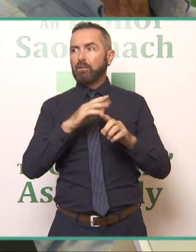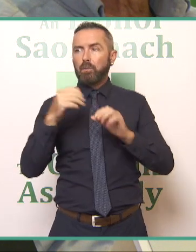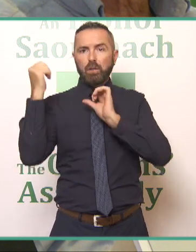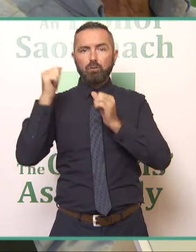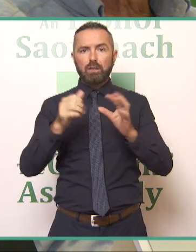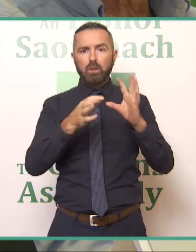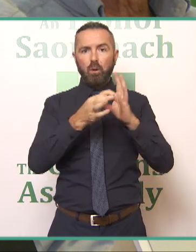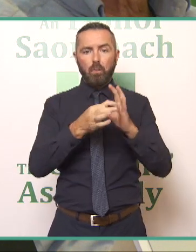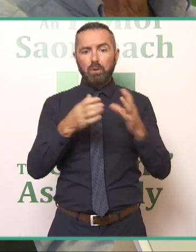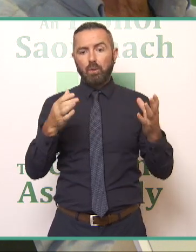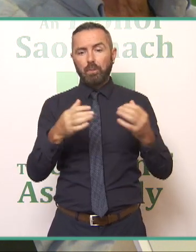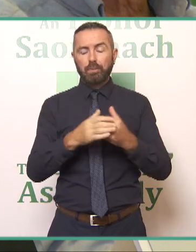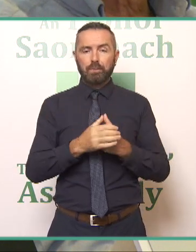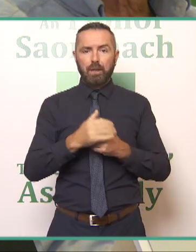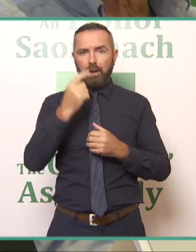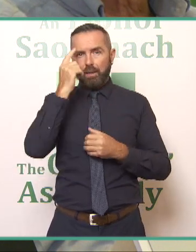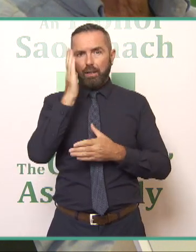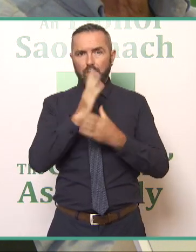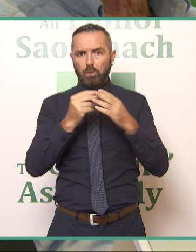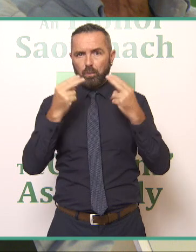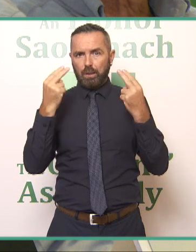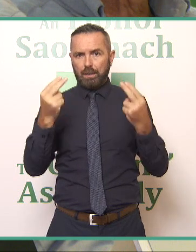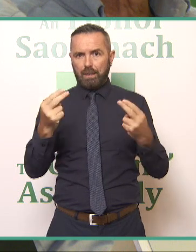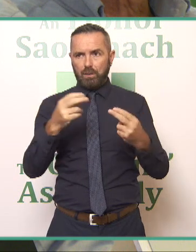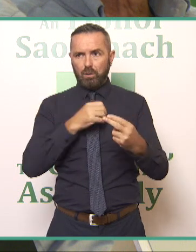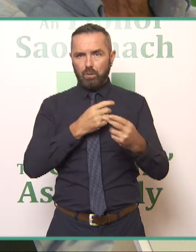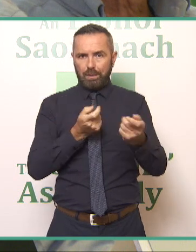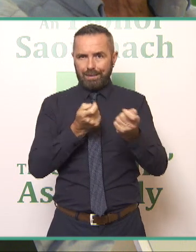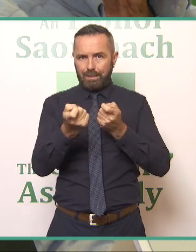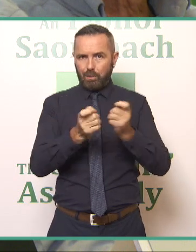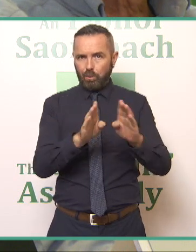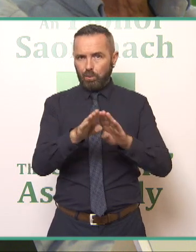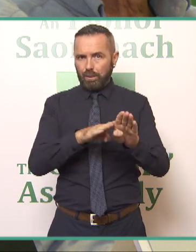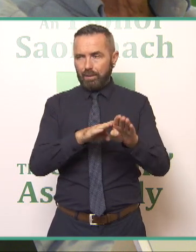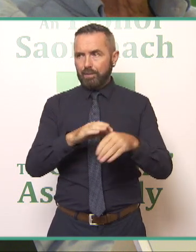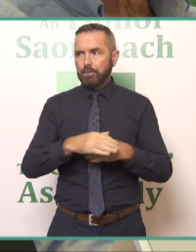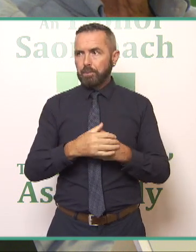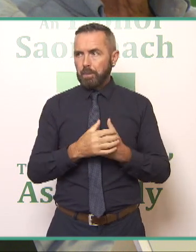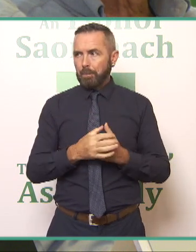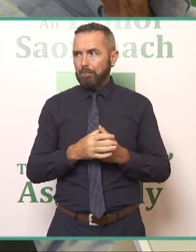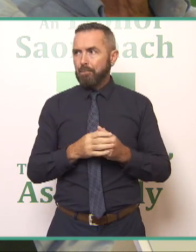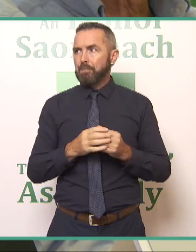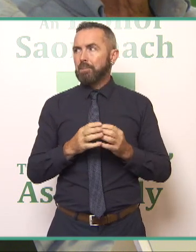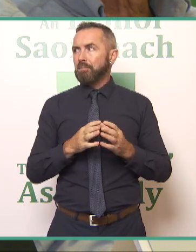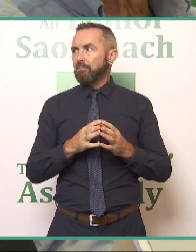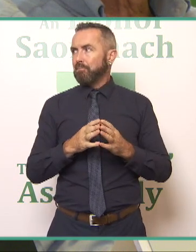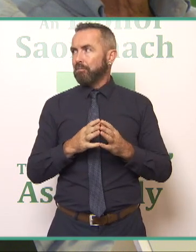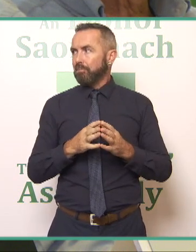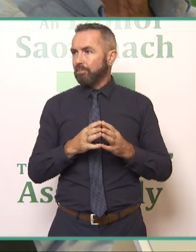to a timber frame home. So I think it's something that we've we've really got a grapple with we are we